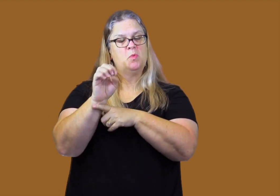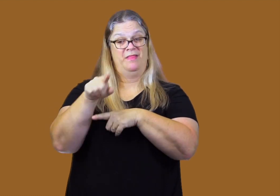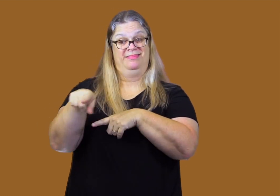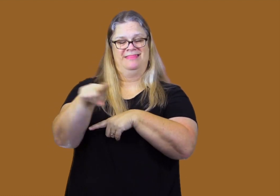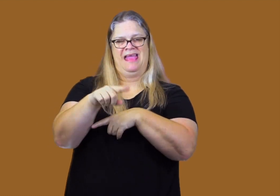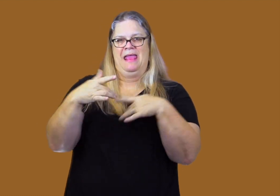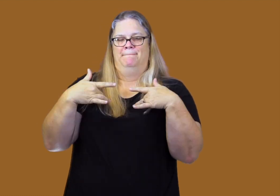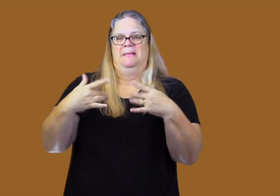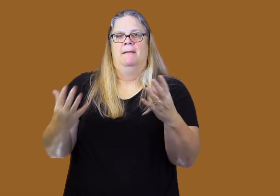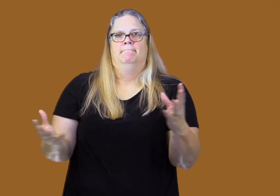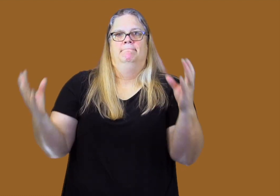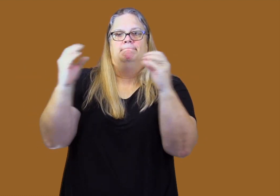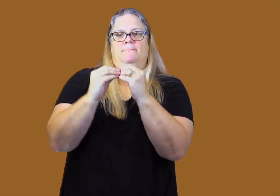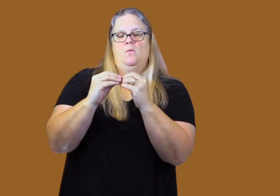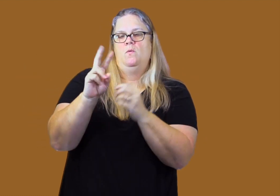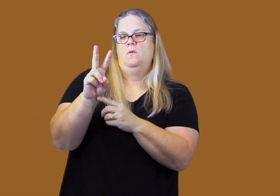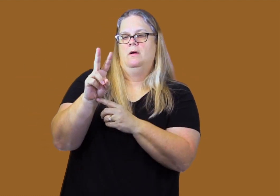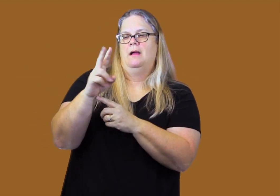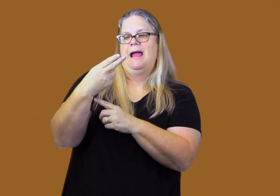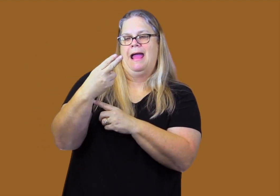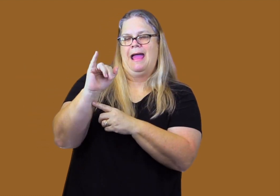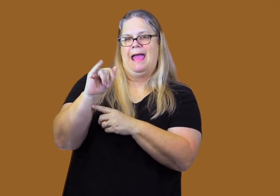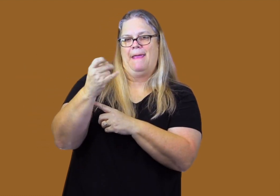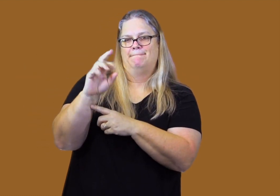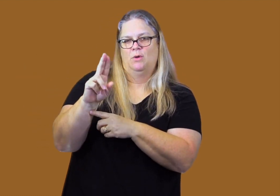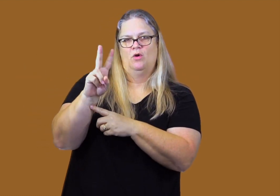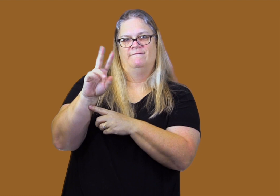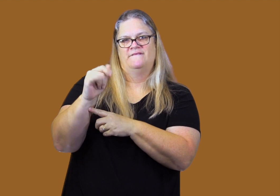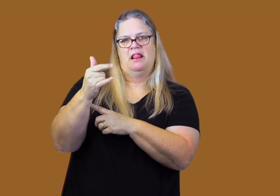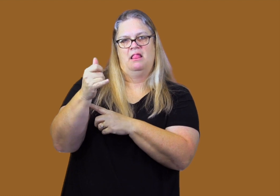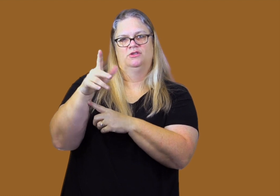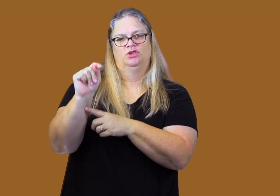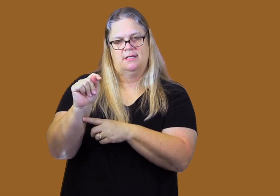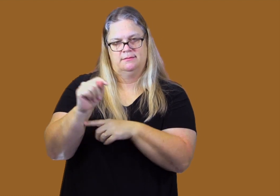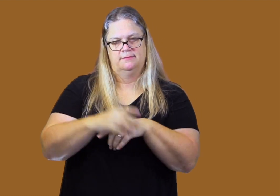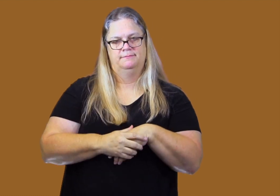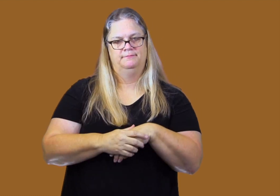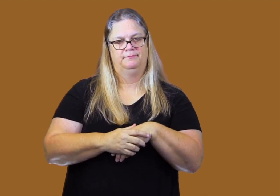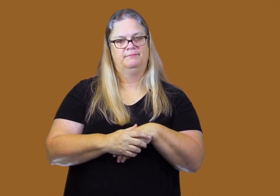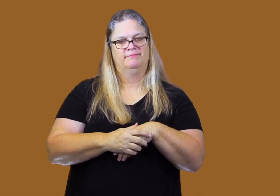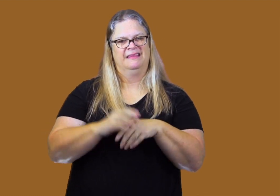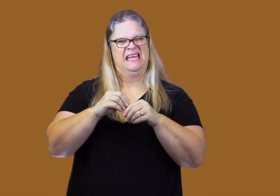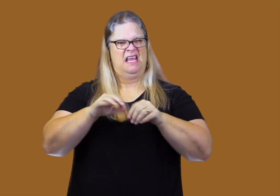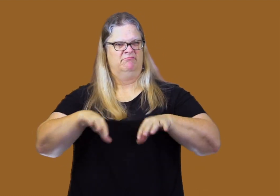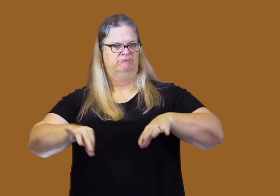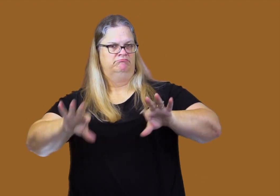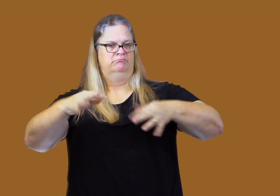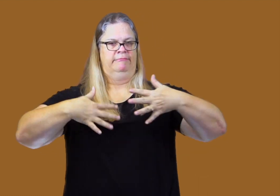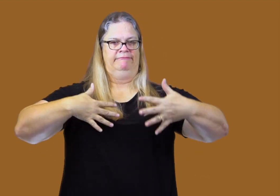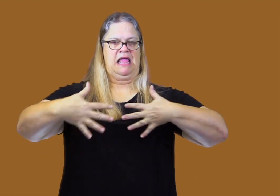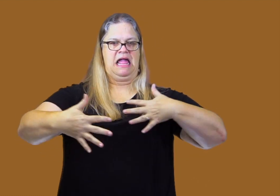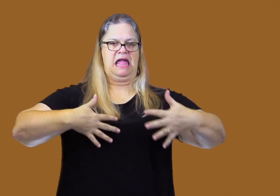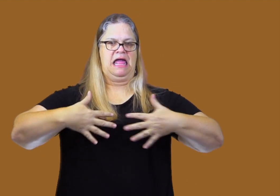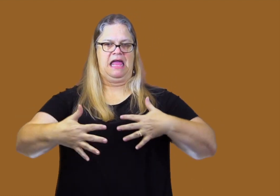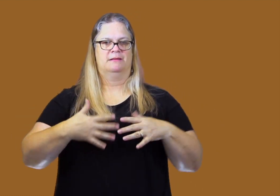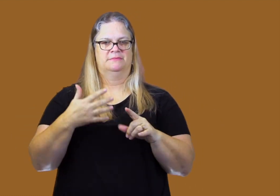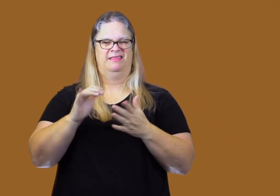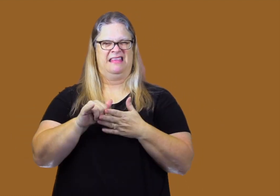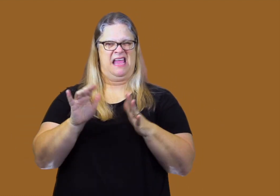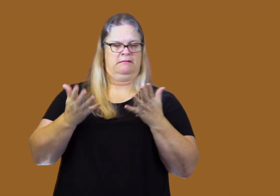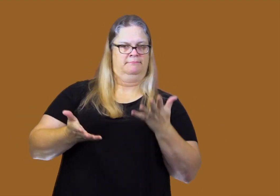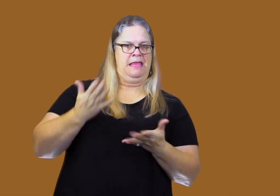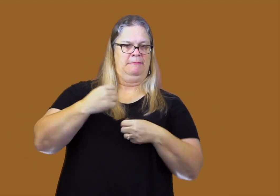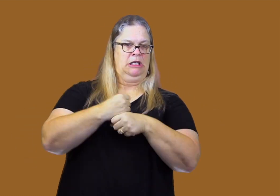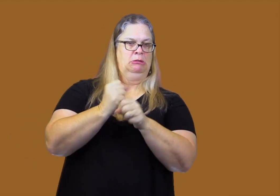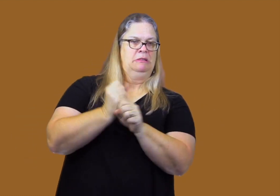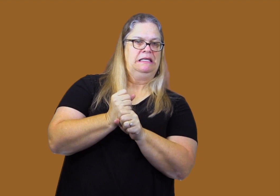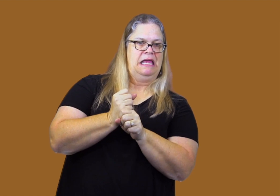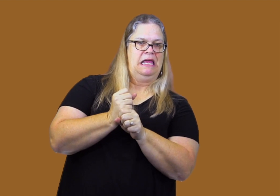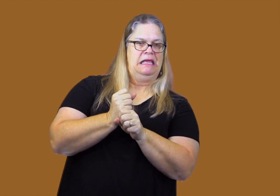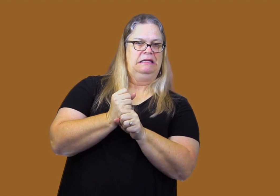they are much more hyper vigilant in picking up the vibes that may be created,